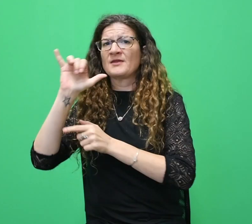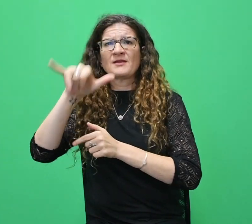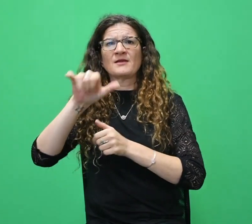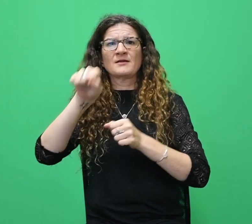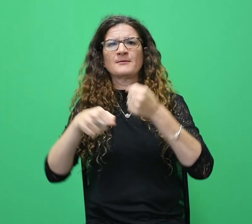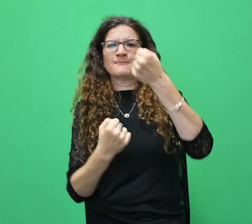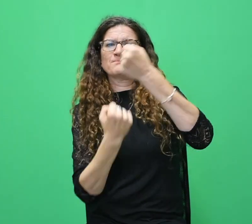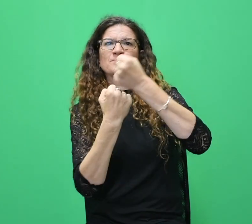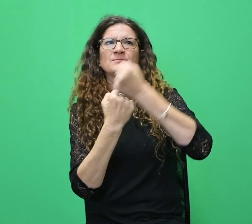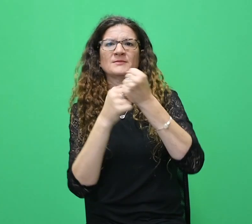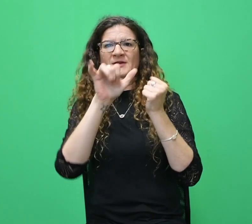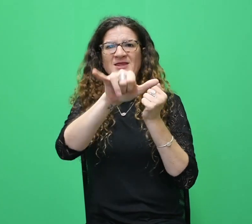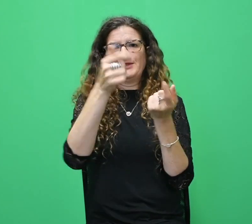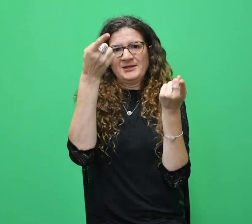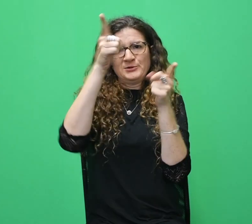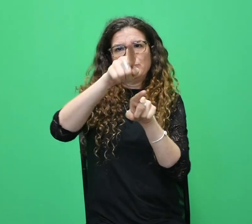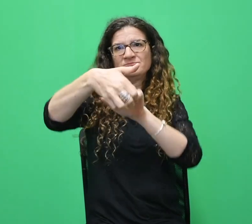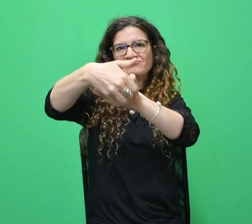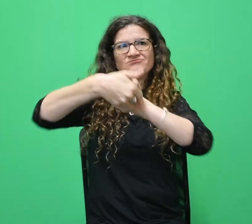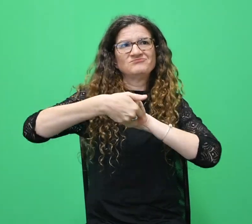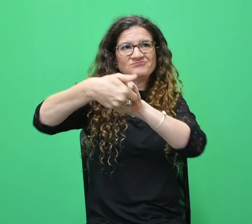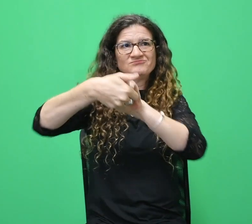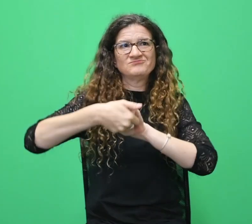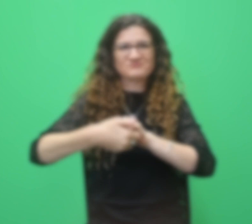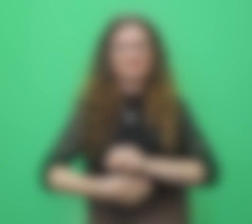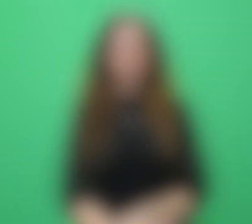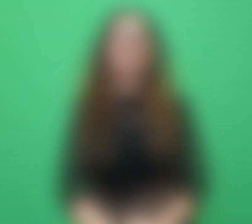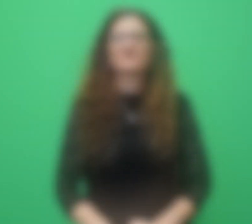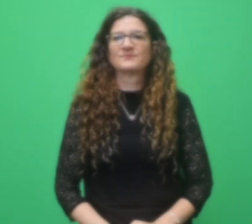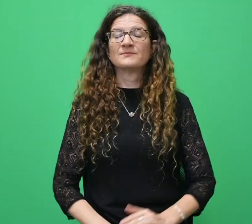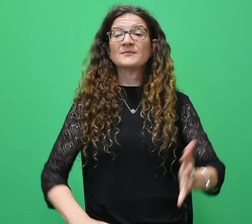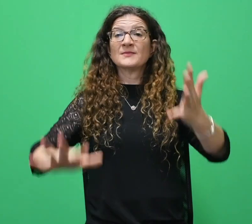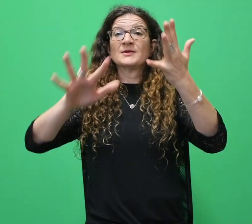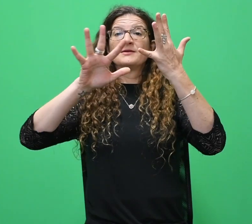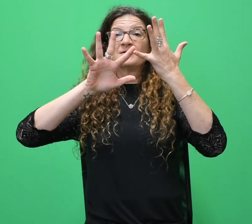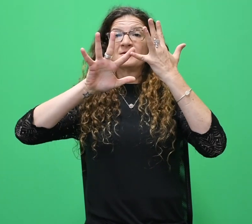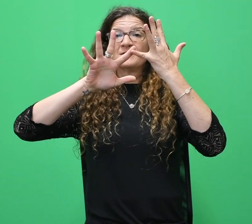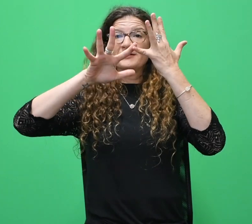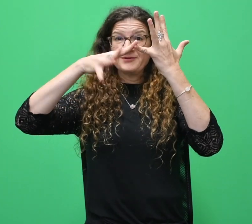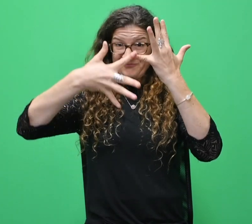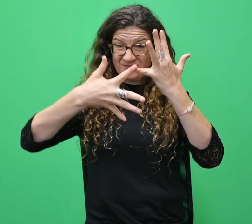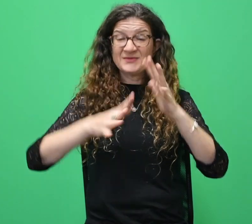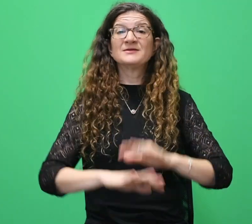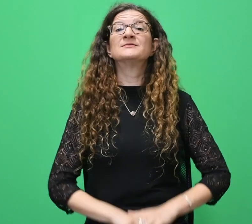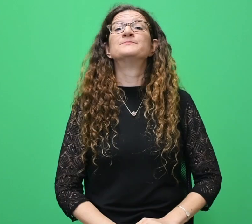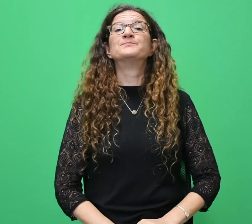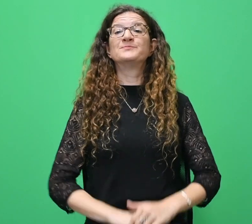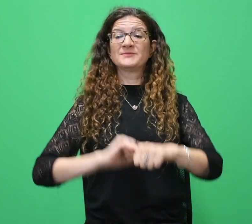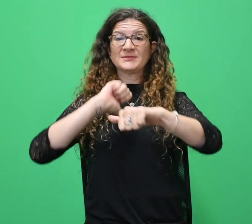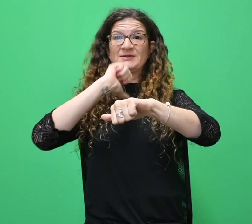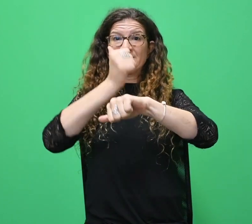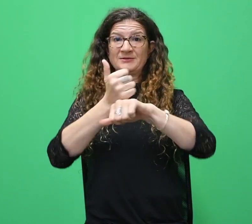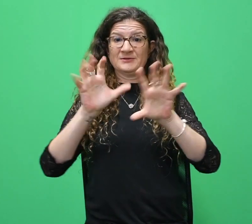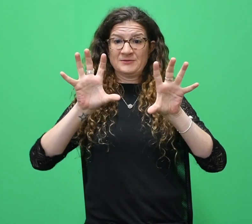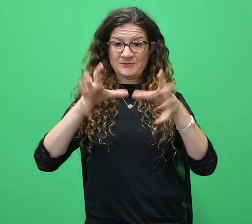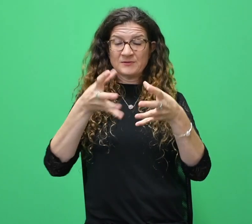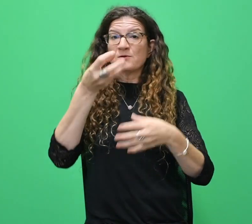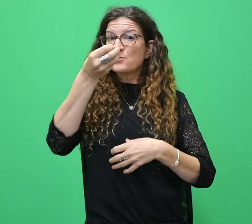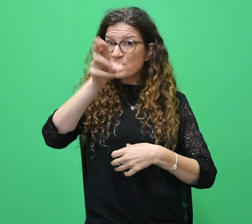support that agreement or partnership. Fifth recommendation is to establish a group or function